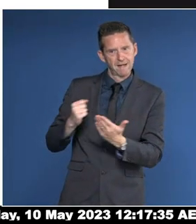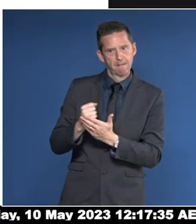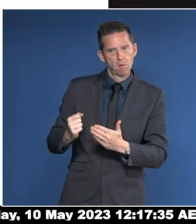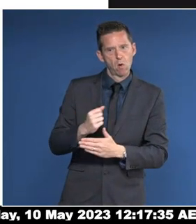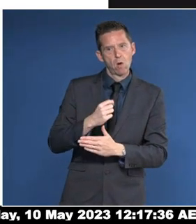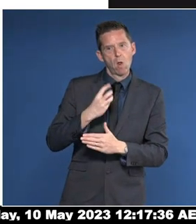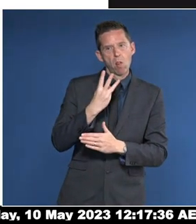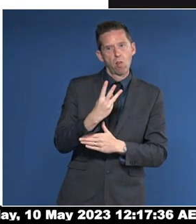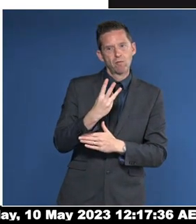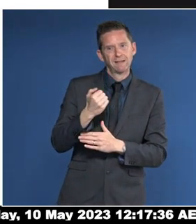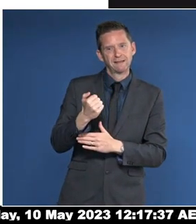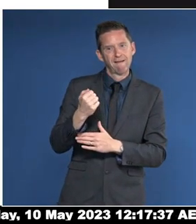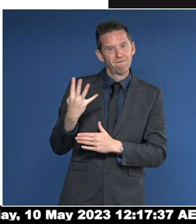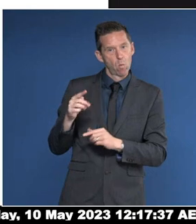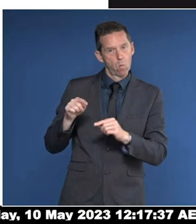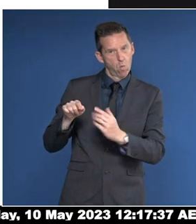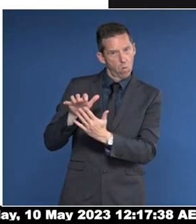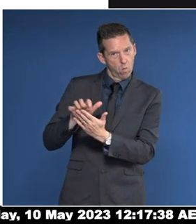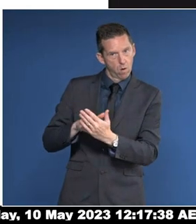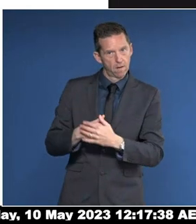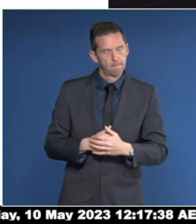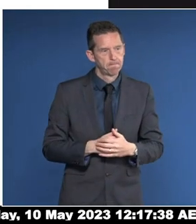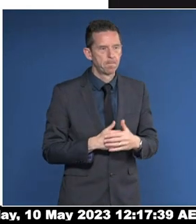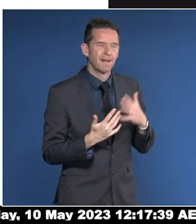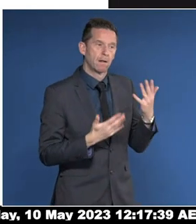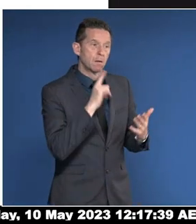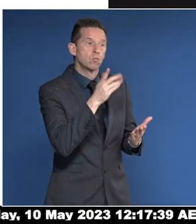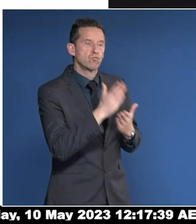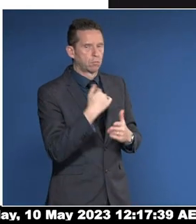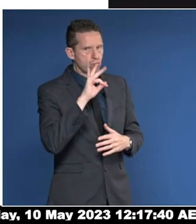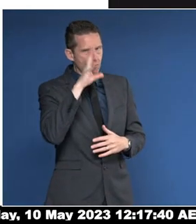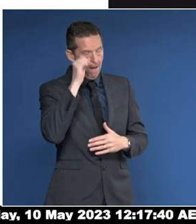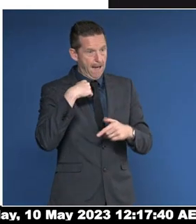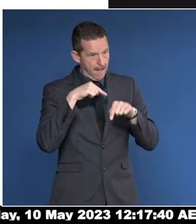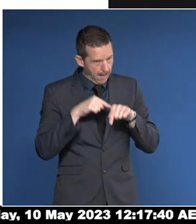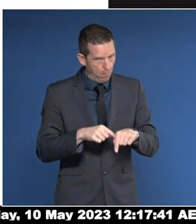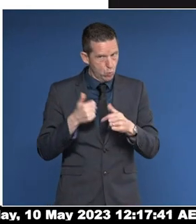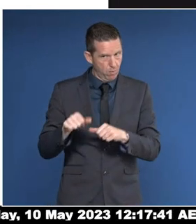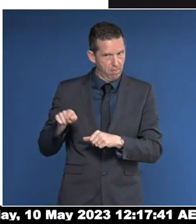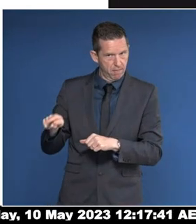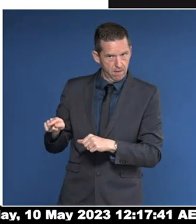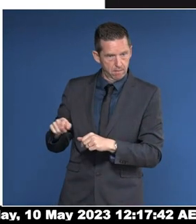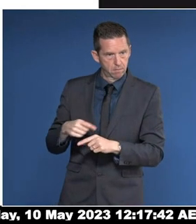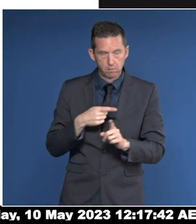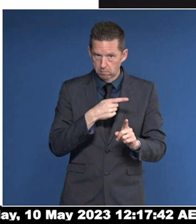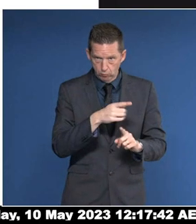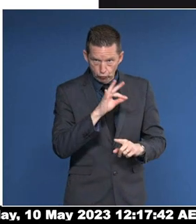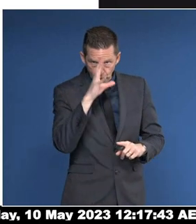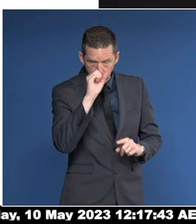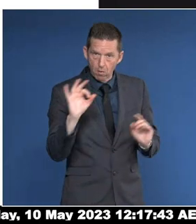Today, I don't recall using section 364. You don't recall. I don't. I may have, but I don't recall.